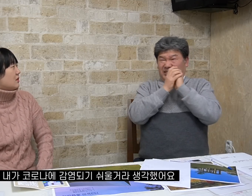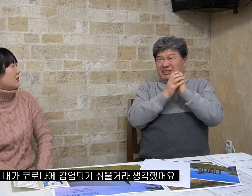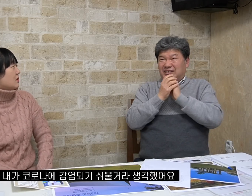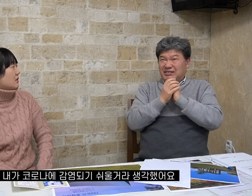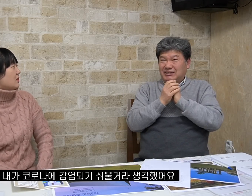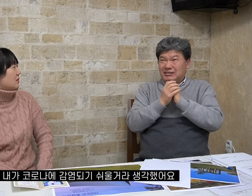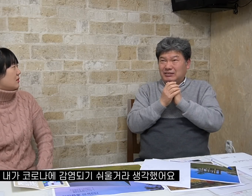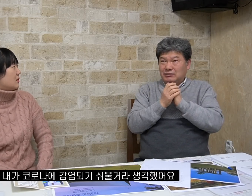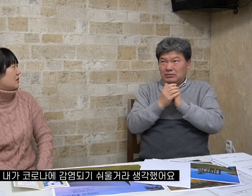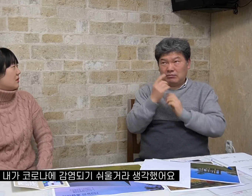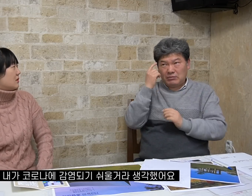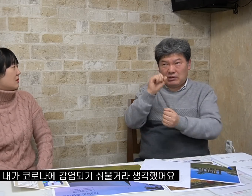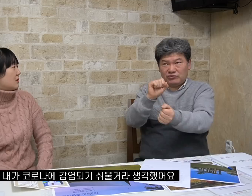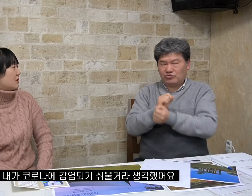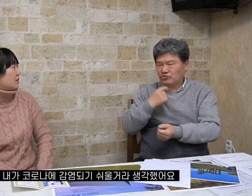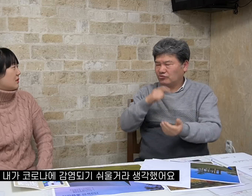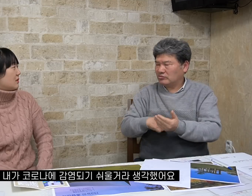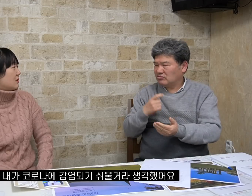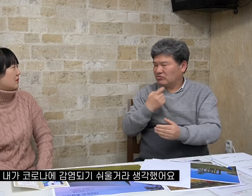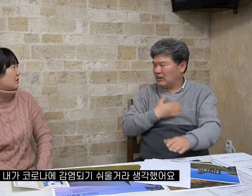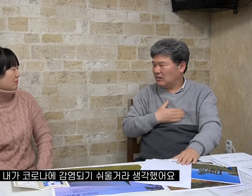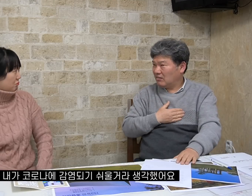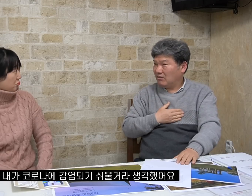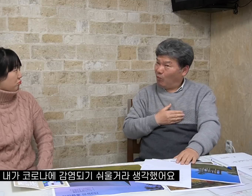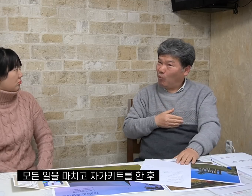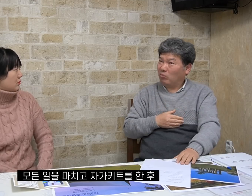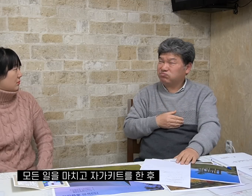so I thought I would be easily infected with Corona.